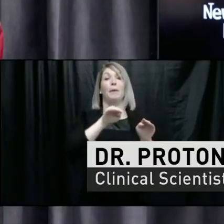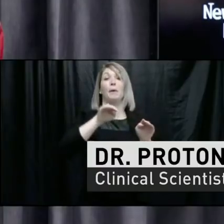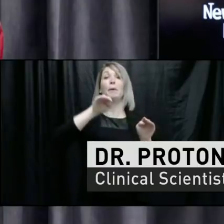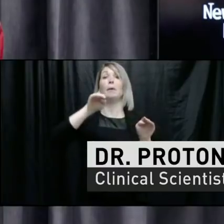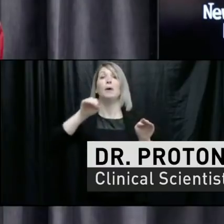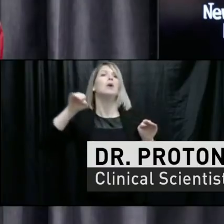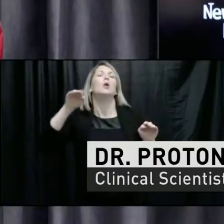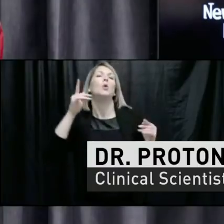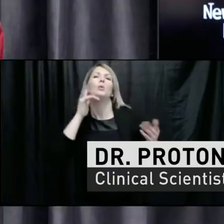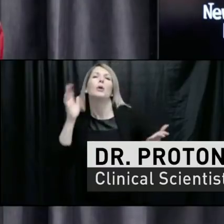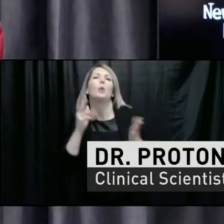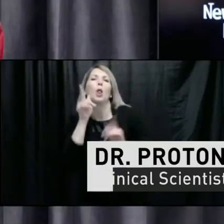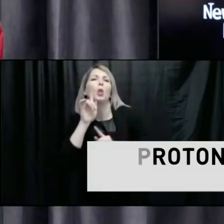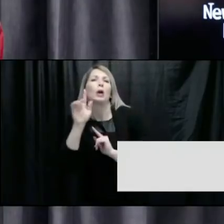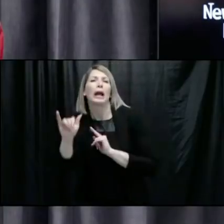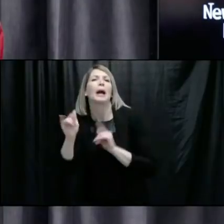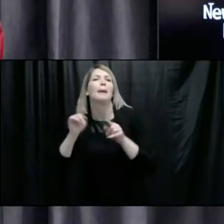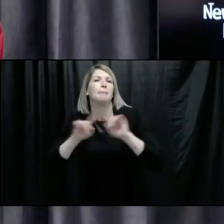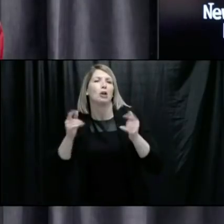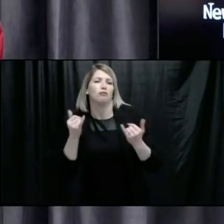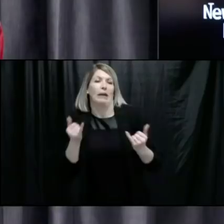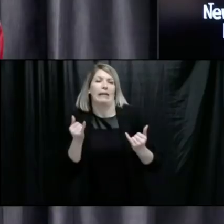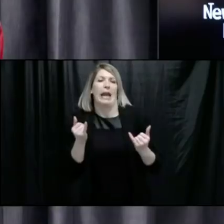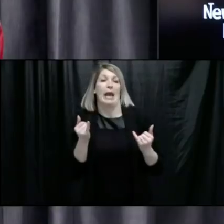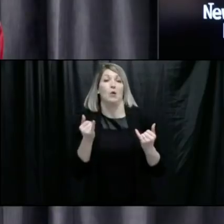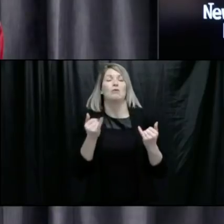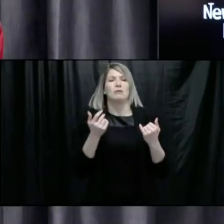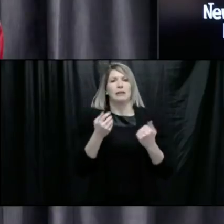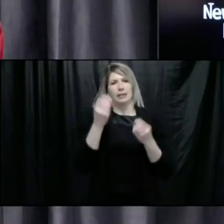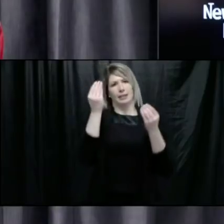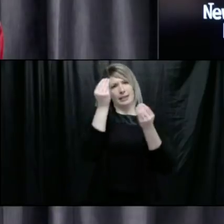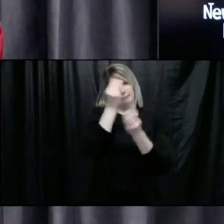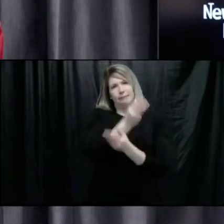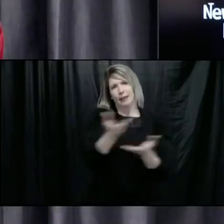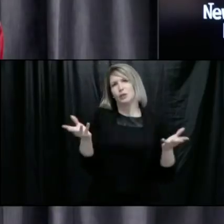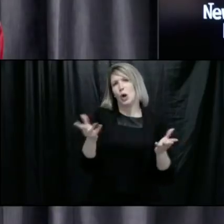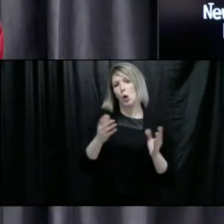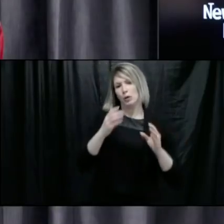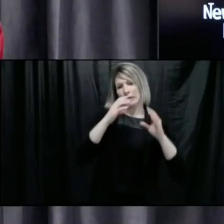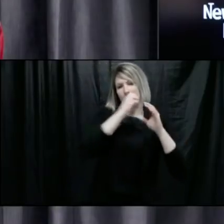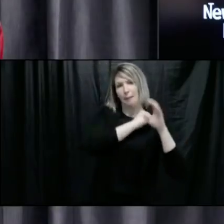NUMBER OF CASES THAT WE HAVE AND SEE IF WE CAN REFINE OUR MODEL.